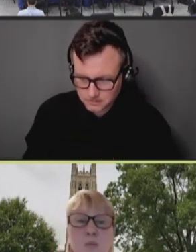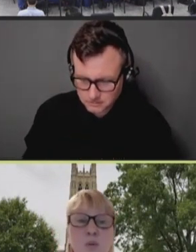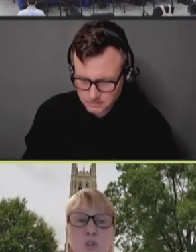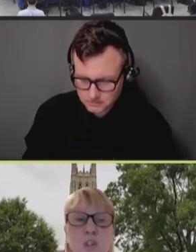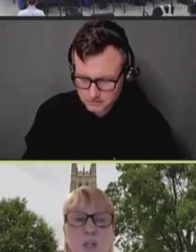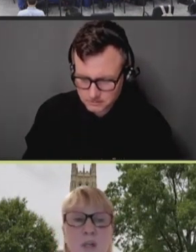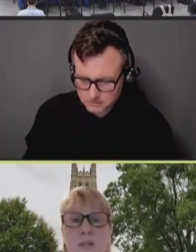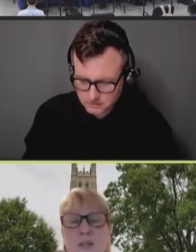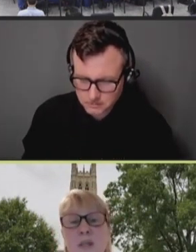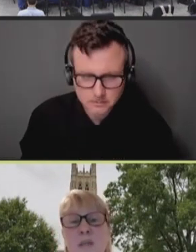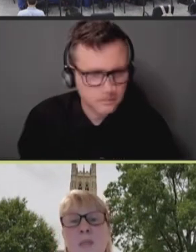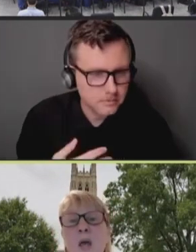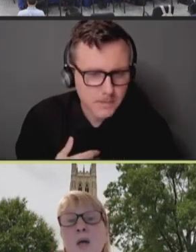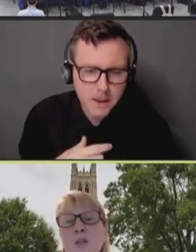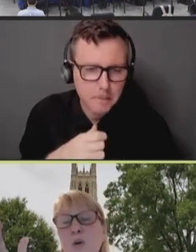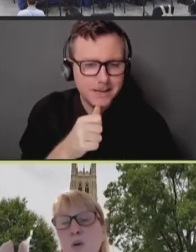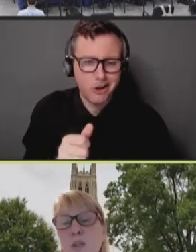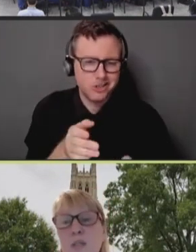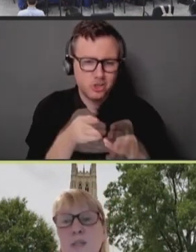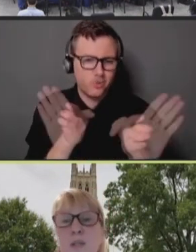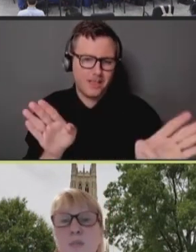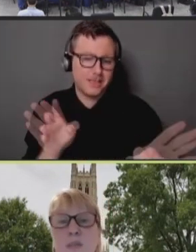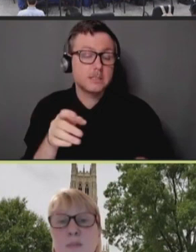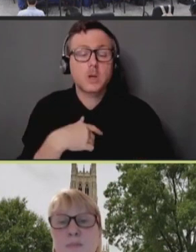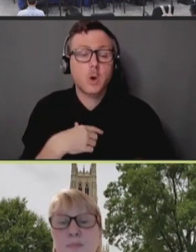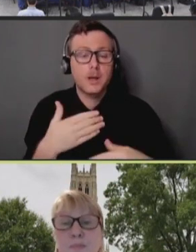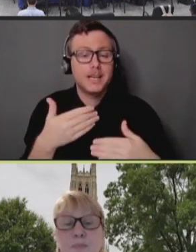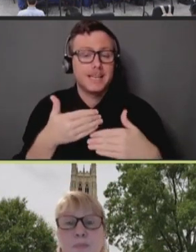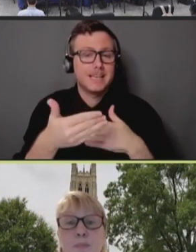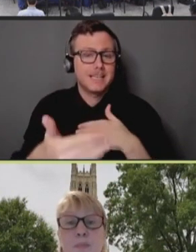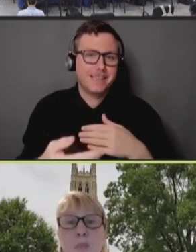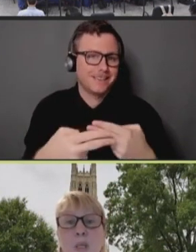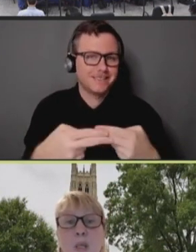I'm not generalizing here. So, next slide, please.